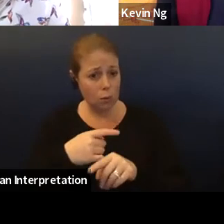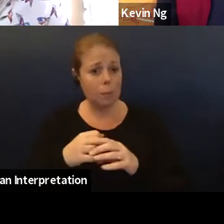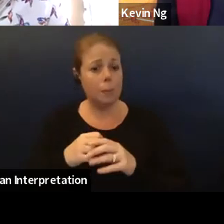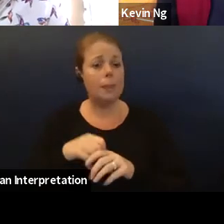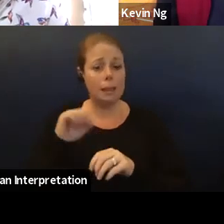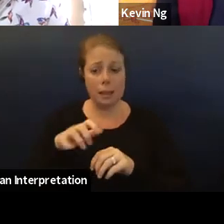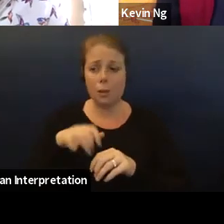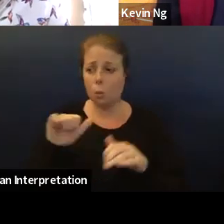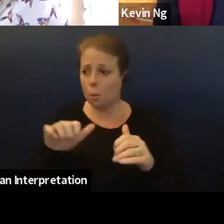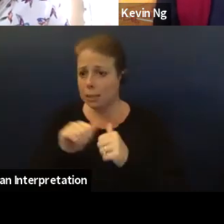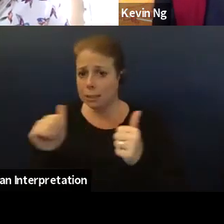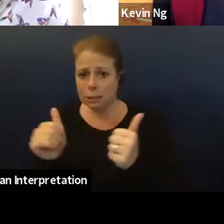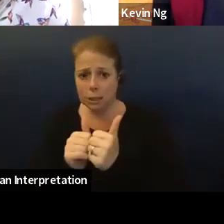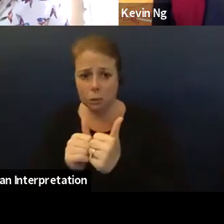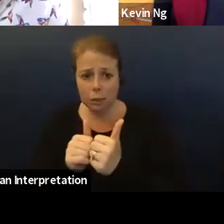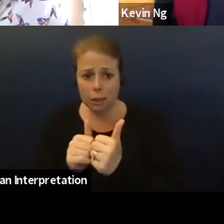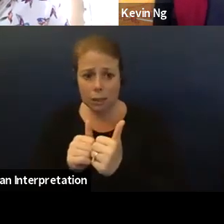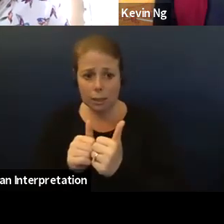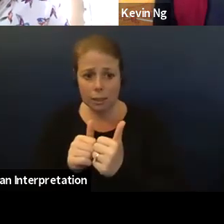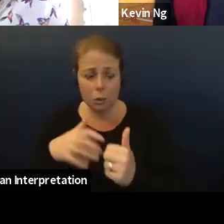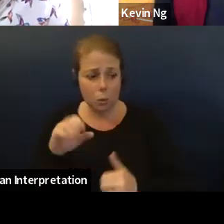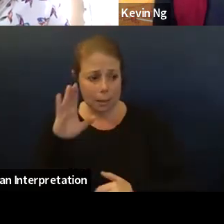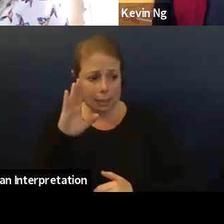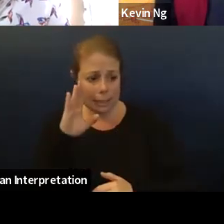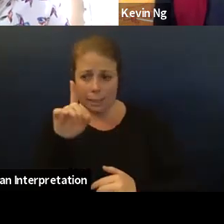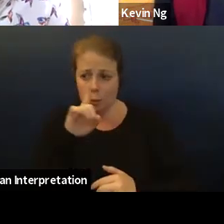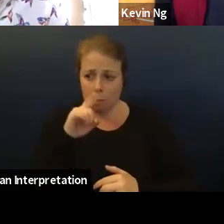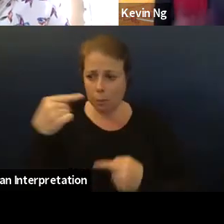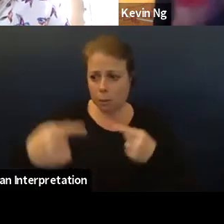people's arguments for and against and deciding it is out of their own experience and often I think